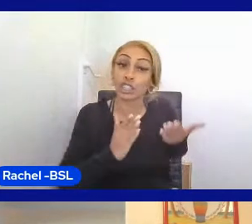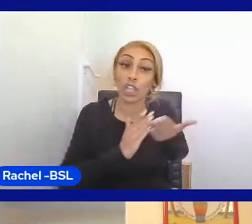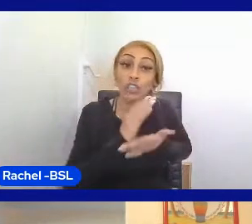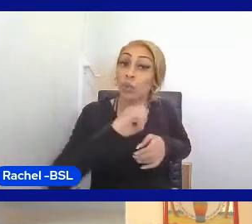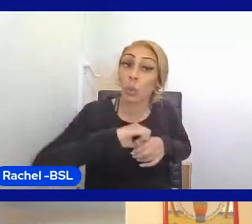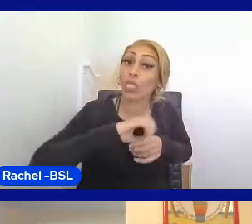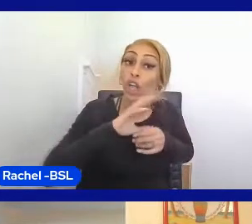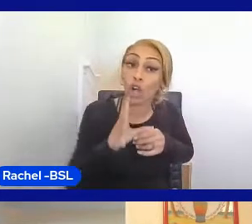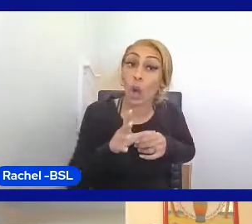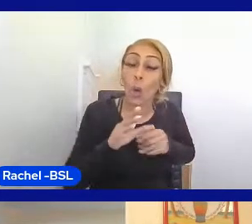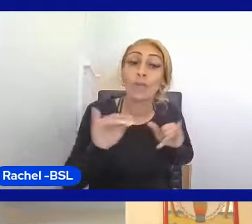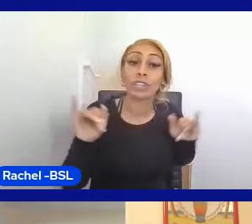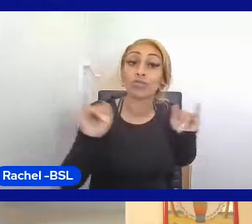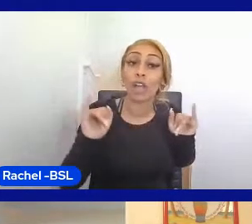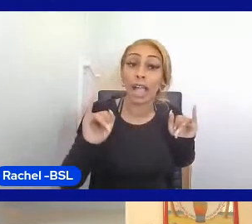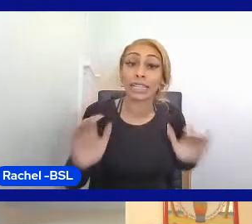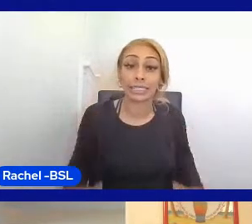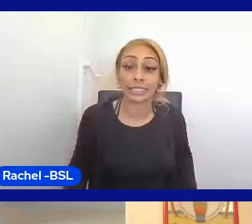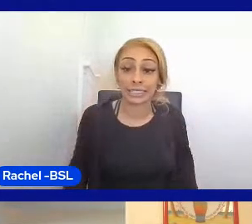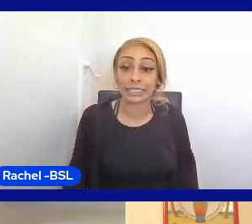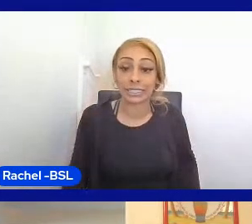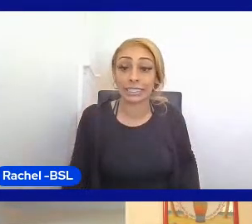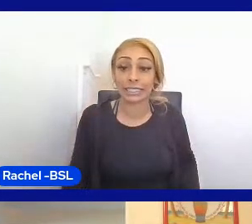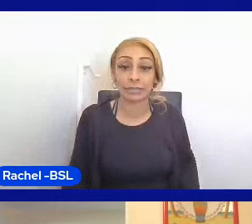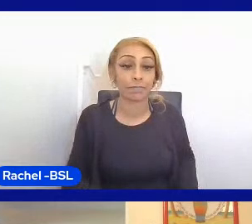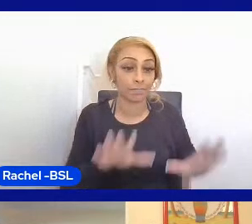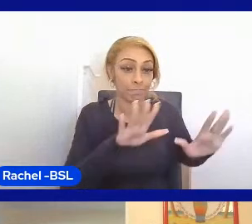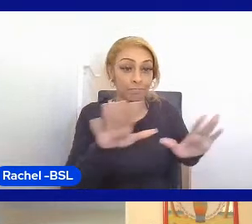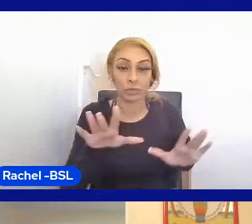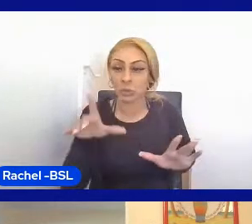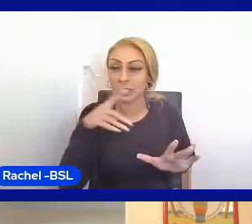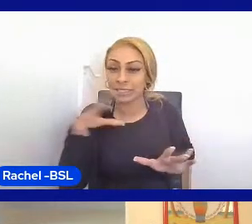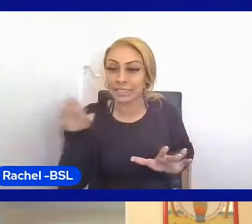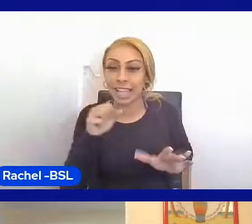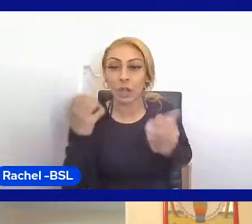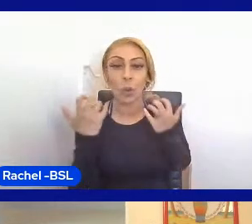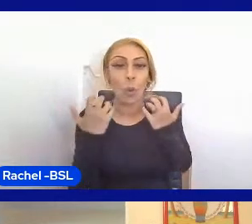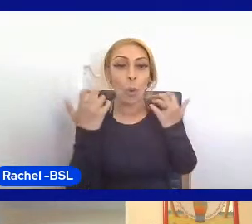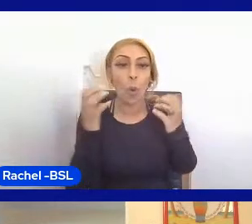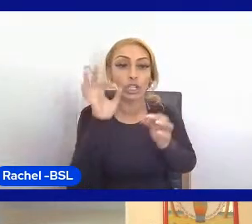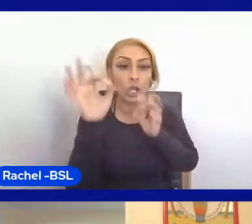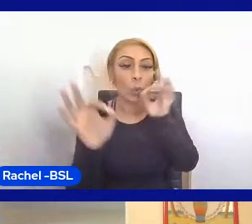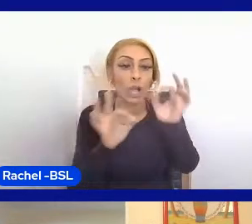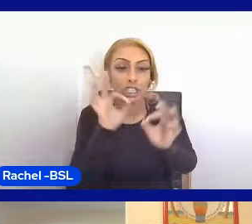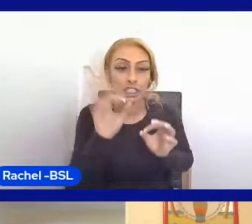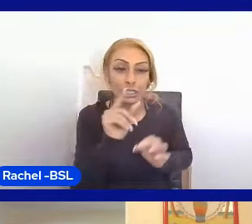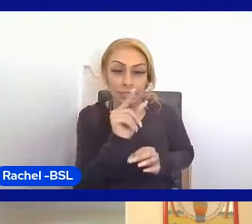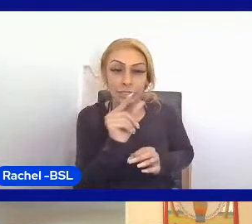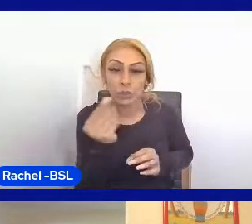We are going to start to take some audience questions in a minute, before we do that I just